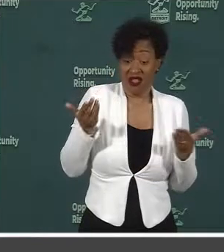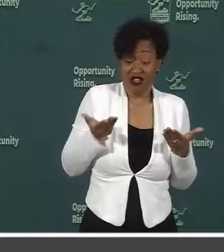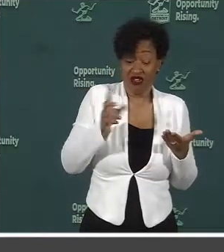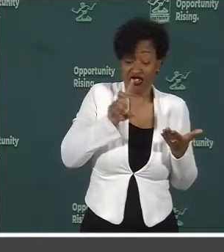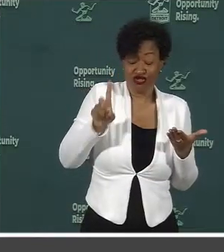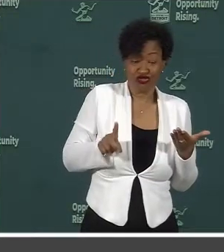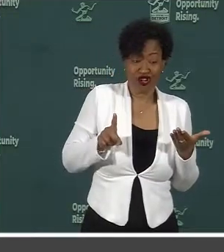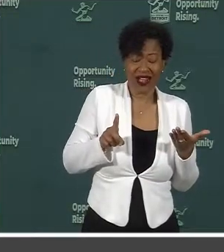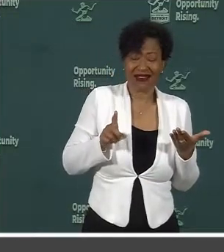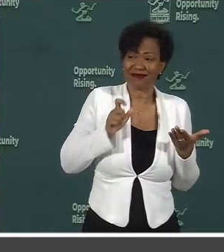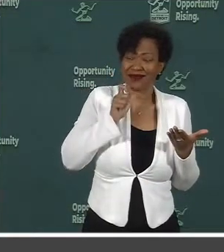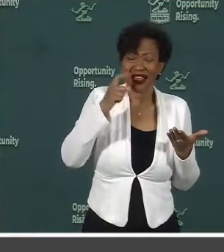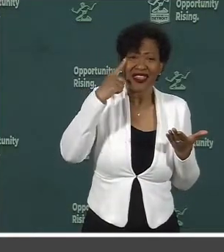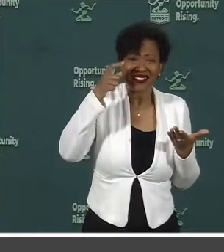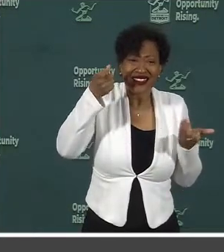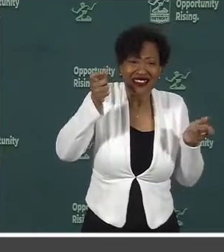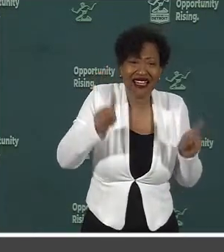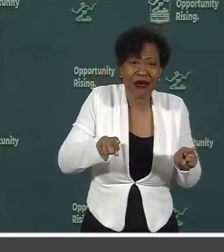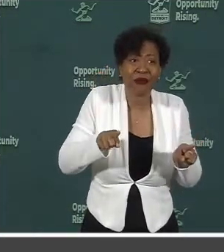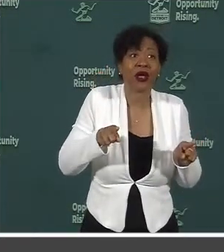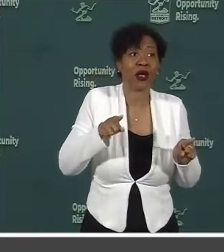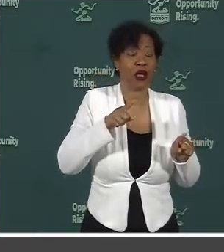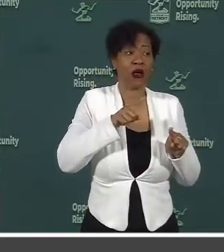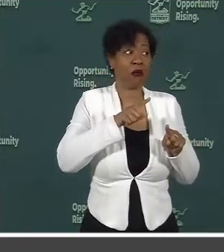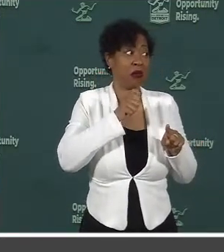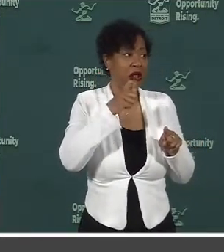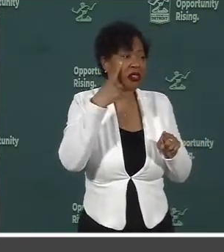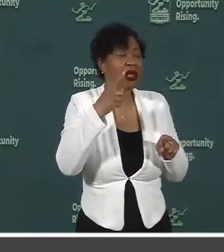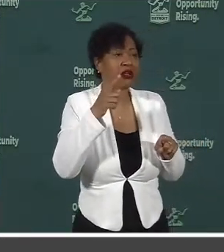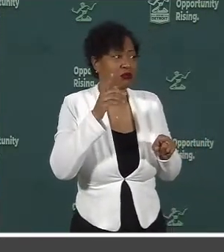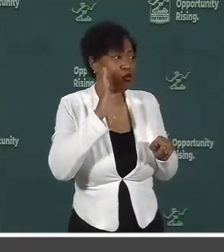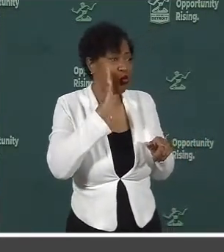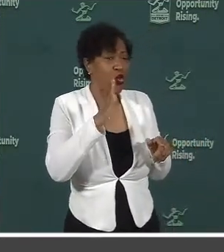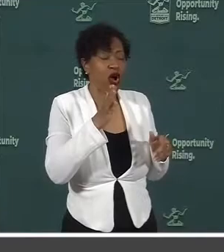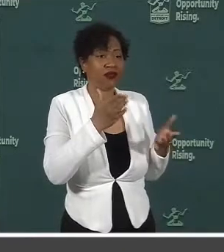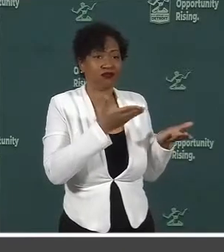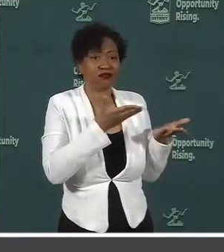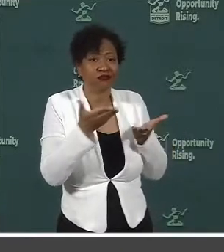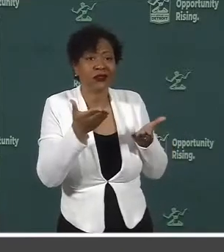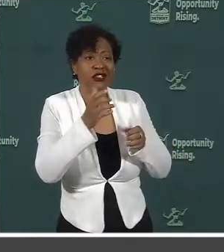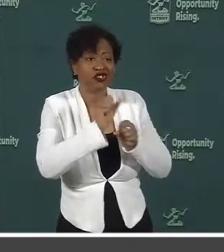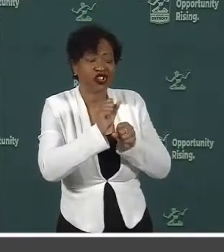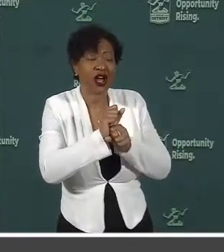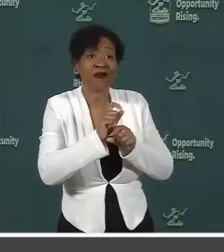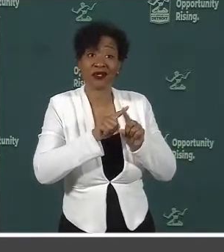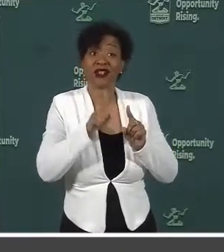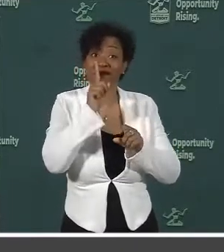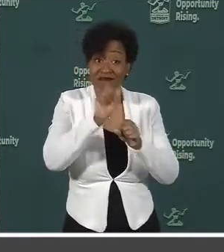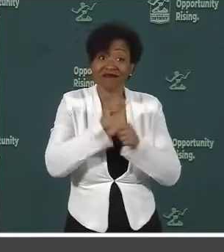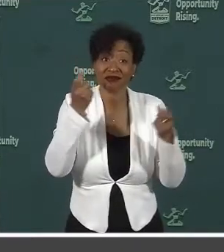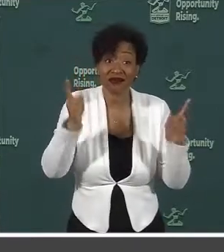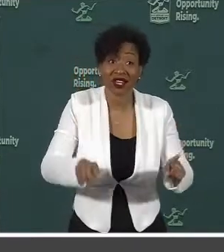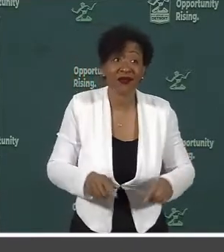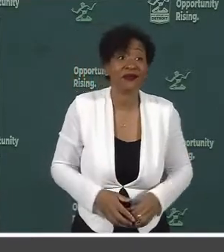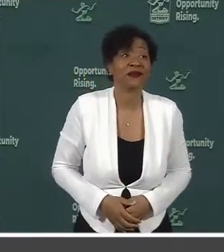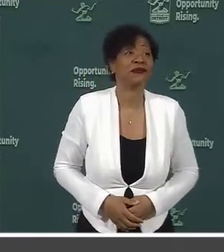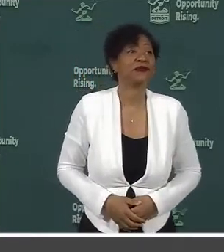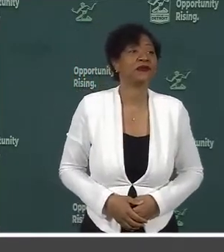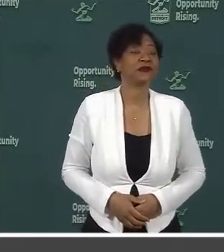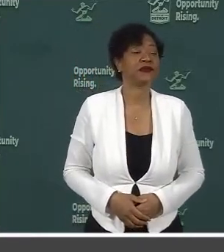CHARITY LIKE THIS >> OR AT THE NEW AMAZON BELLVIEW OR IN